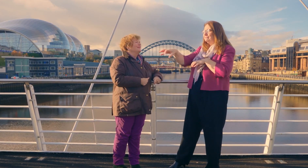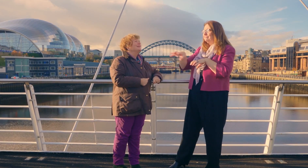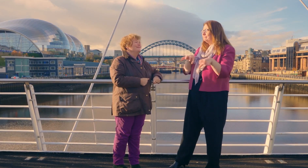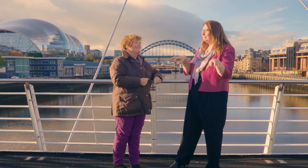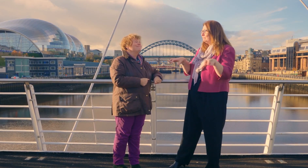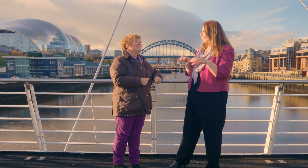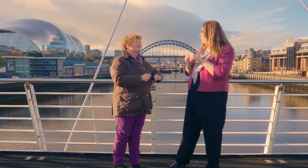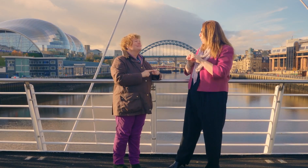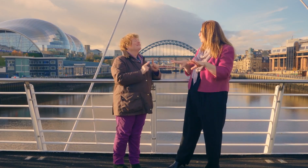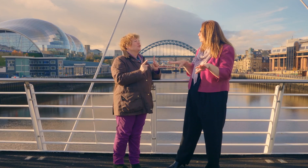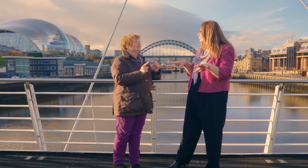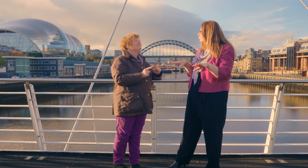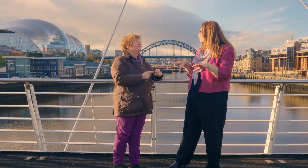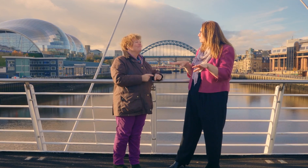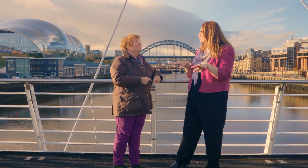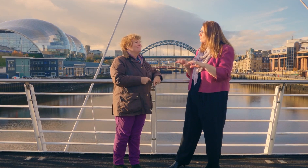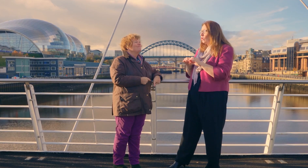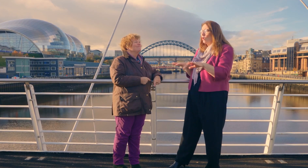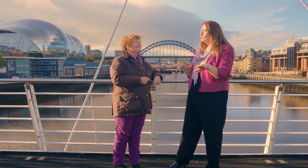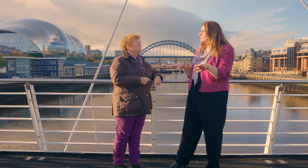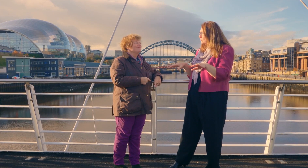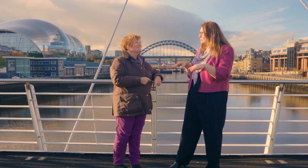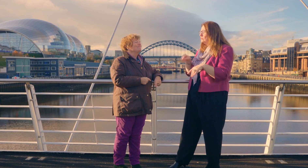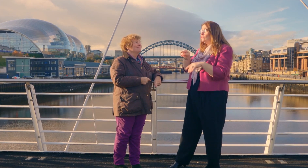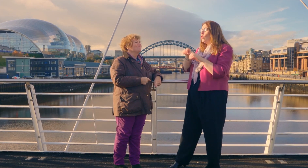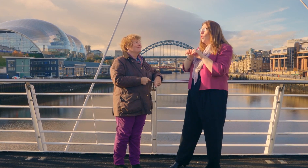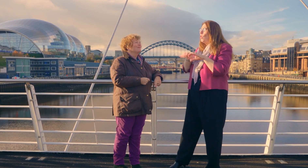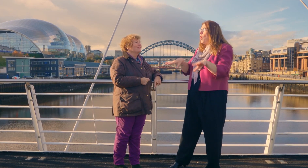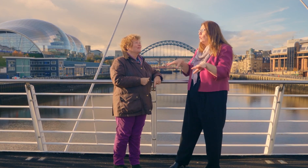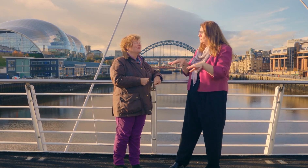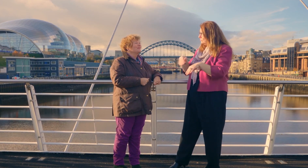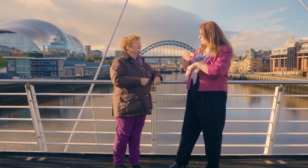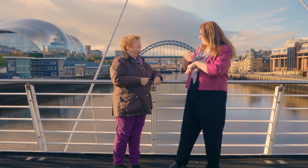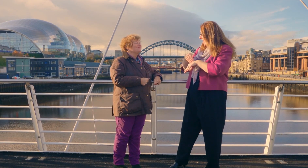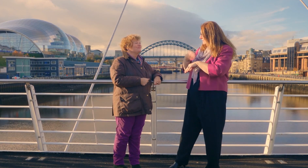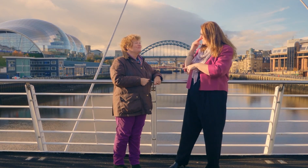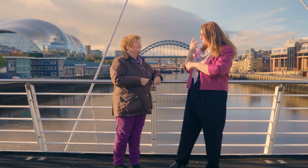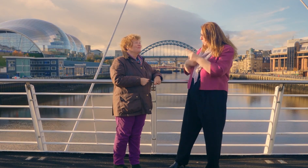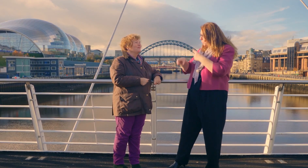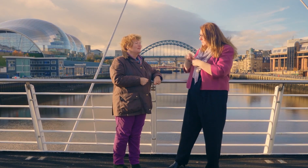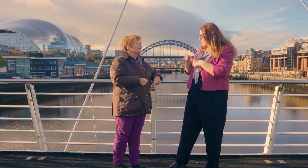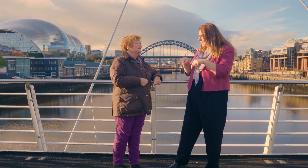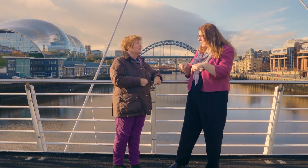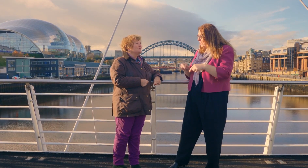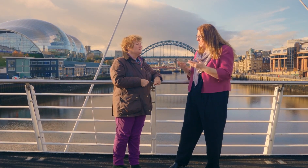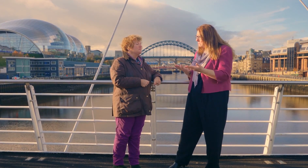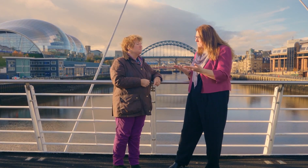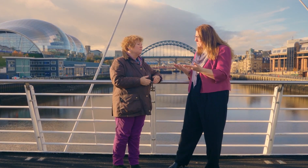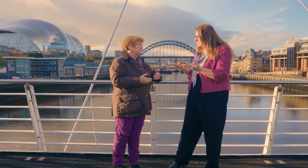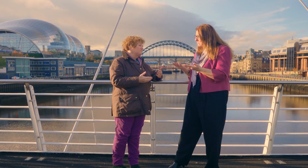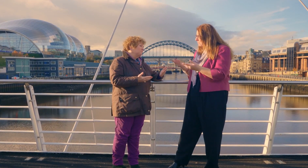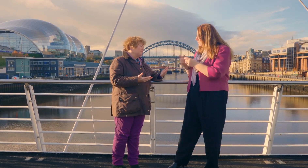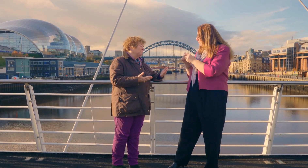We shared everything, and now people stick to their own groups and we've lost all of that, it's gone. Who knows what long-term effect that will have on the Deaf Community?